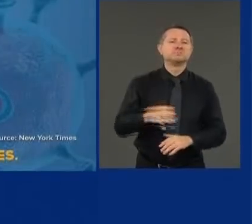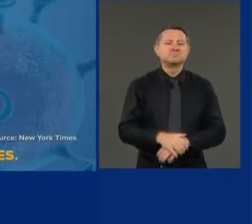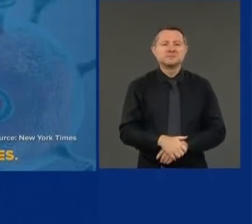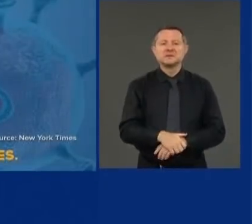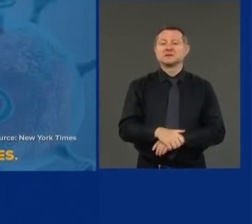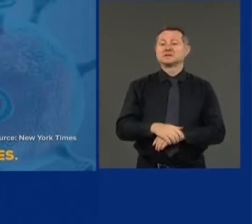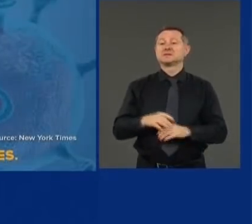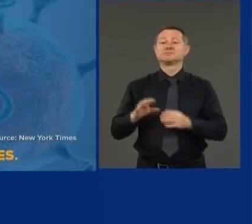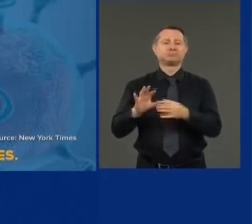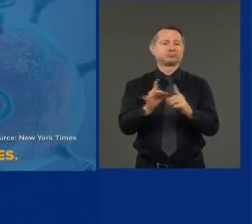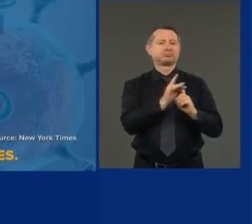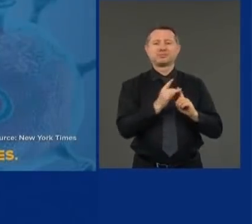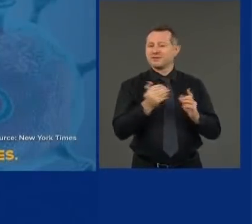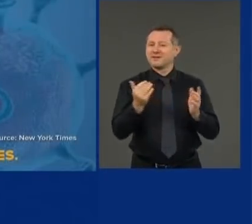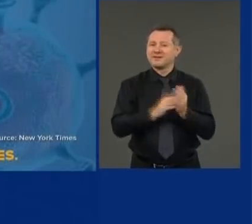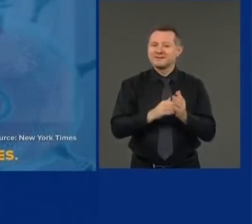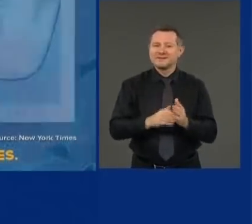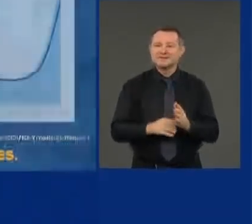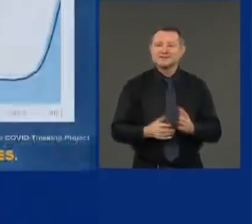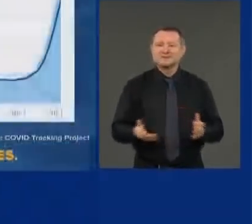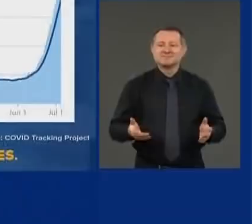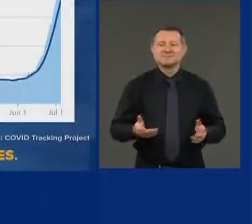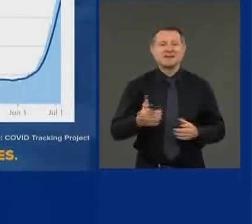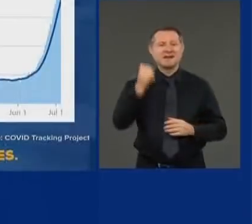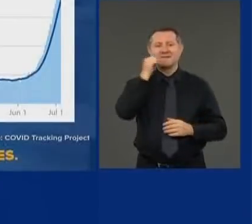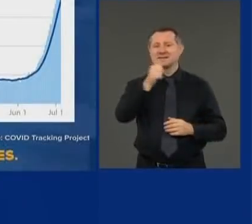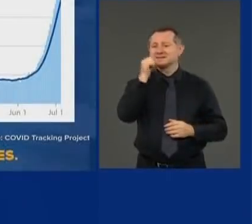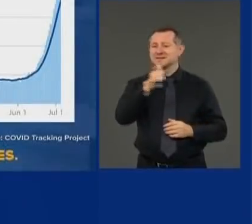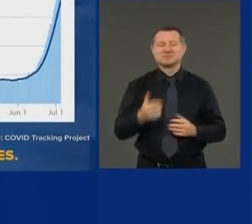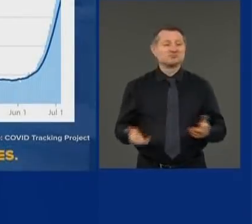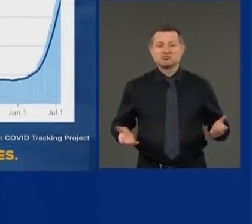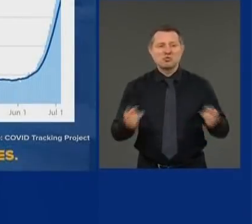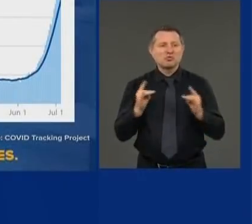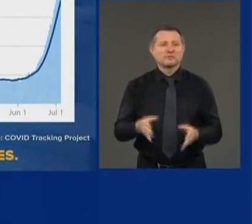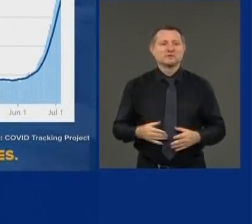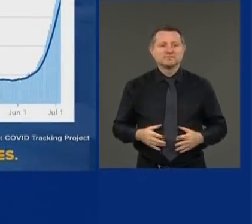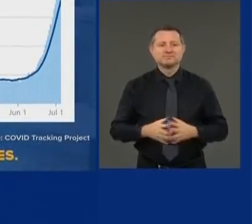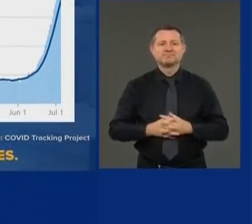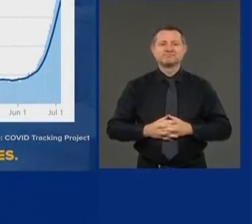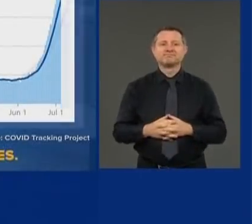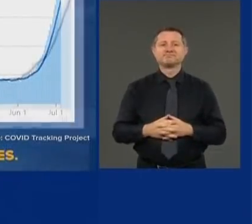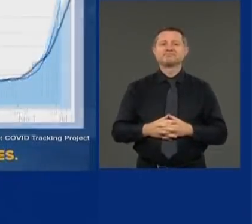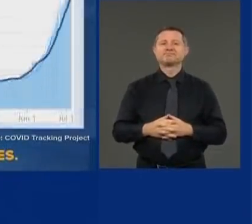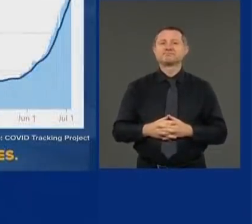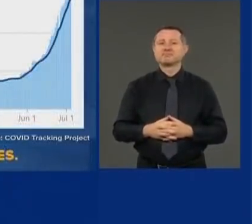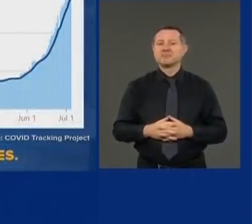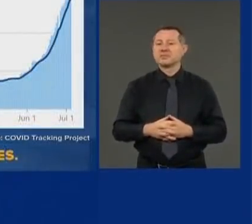HAVE 38 STATES IN THIS COUNTRY WITH AN INCREASING VIRUS RATE OF INFECTION.